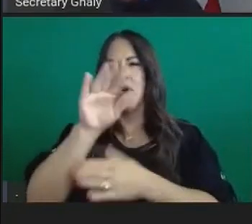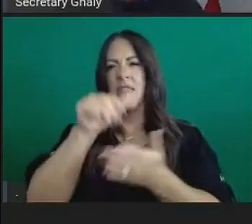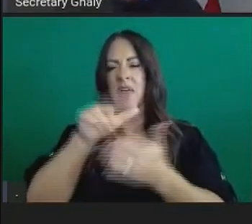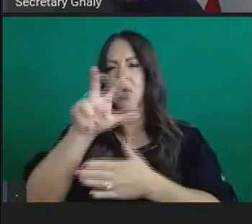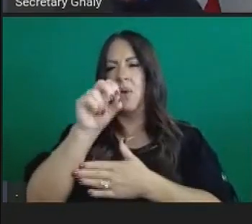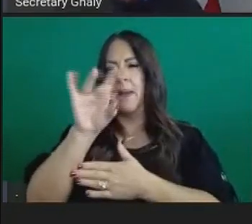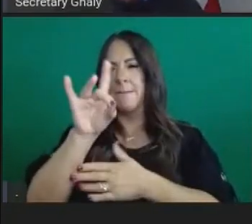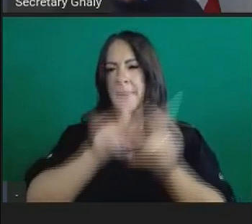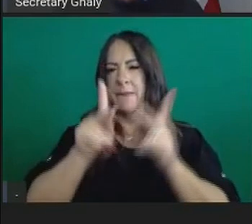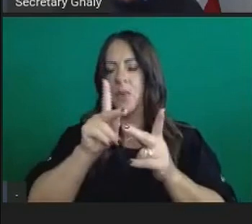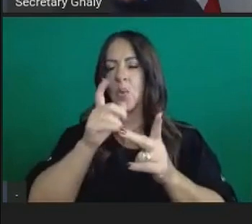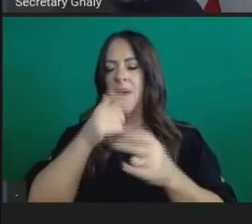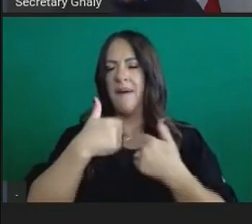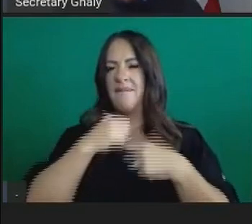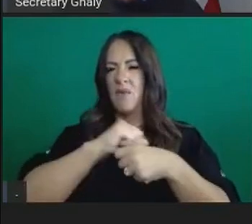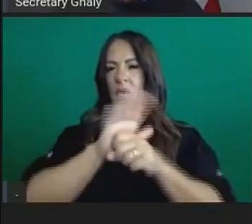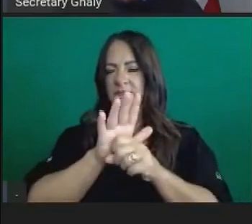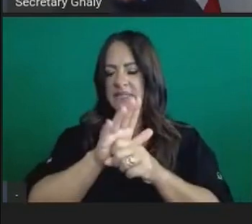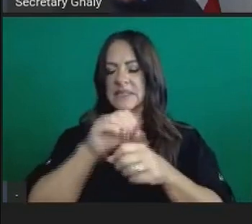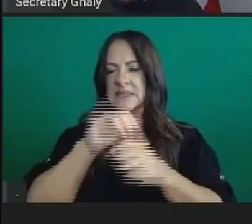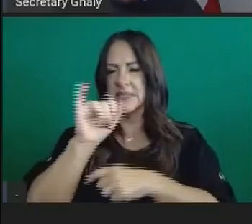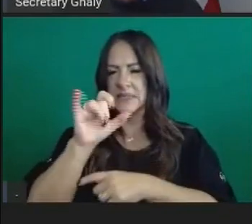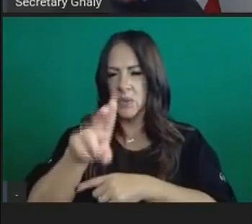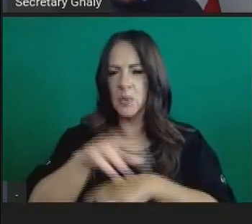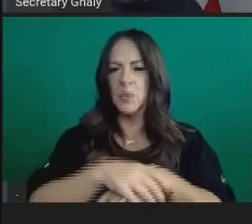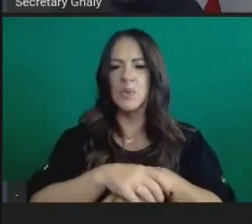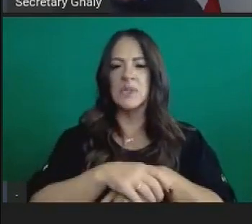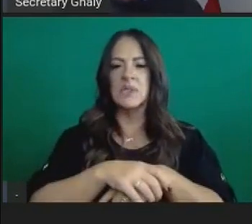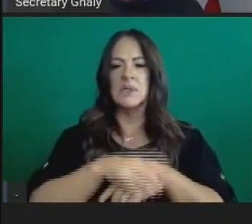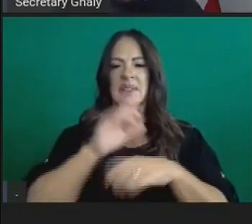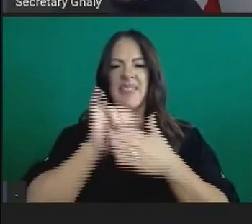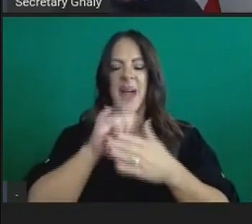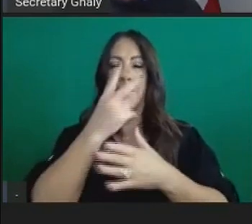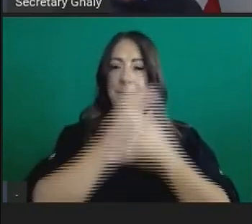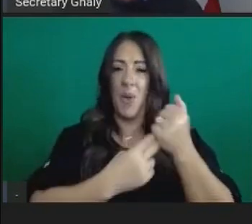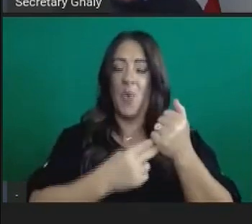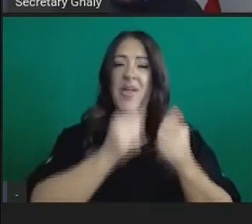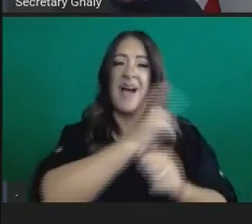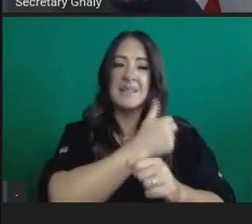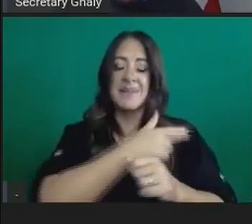THIS IS A LOT OF WORK FOR THE HOSPITAL SYSTEMS.